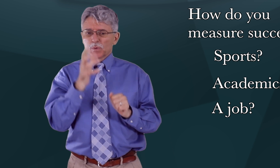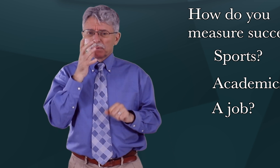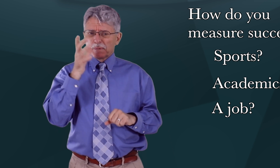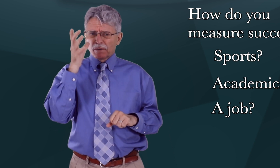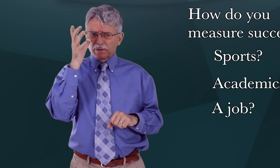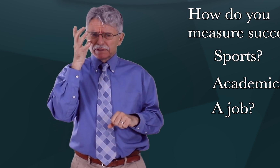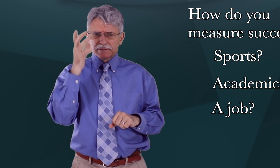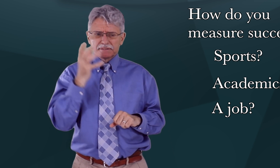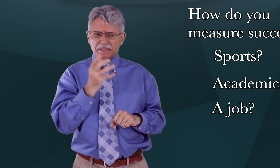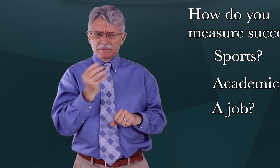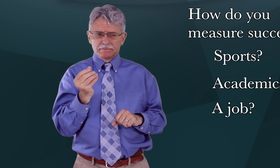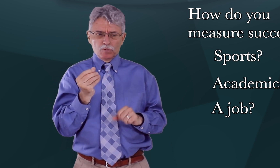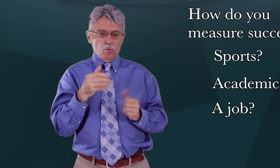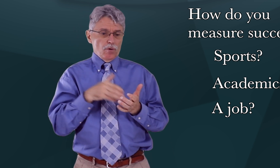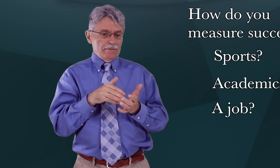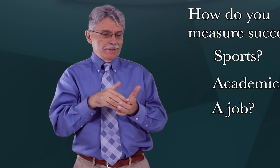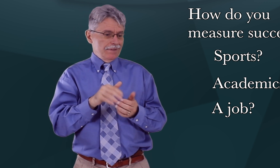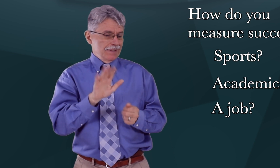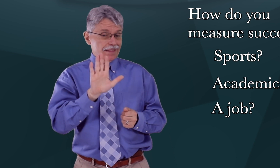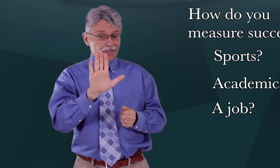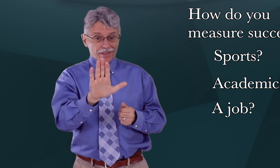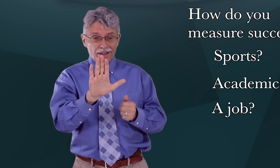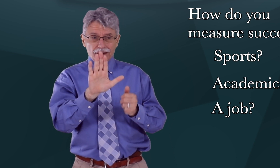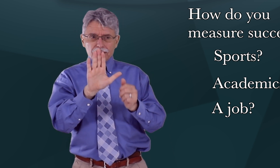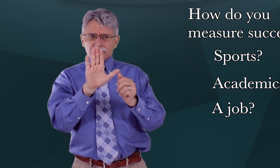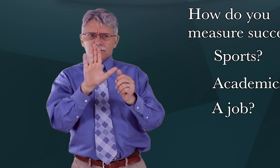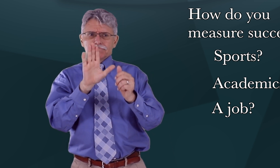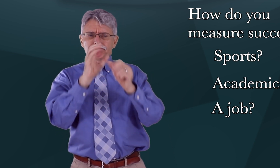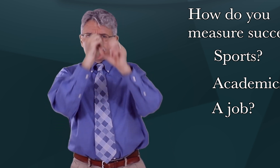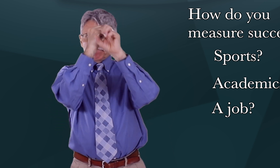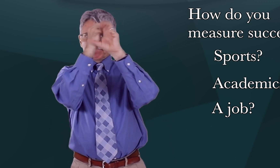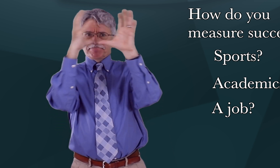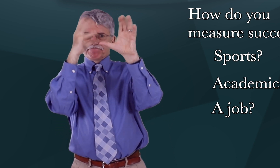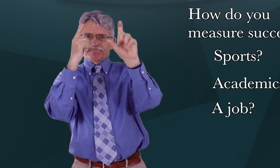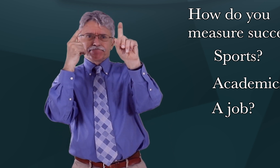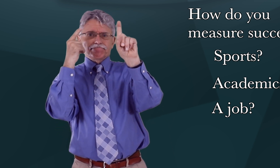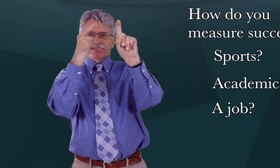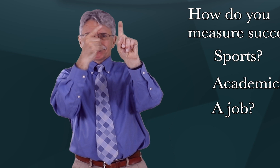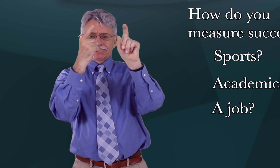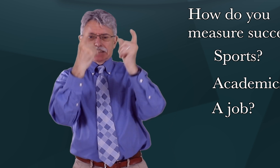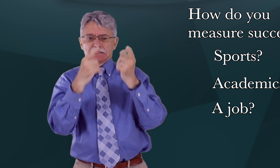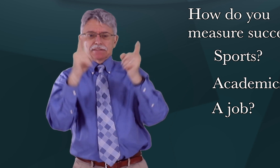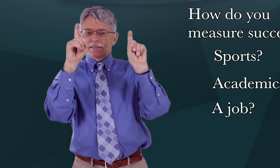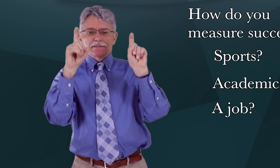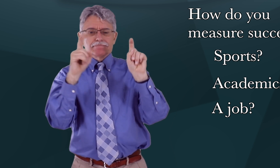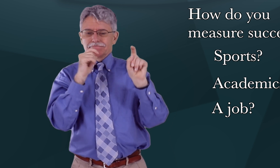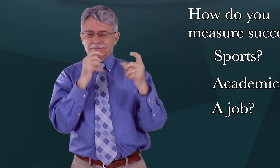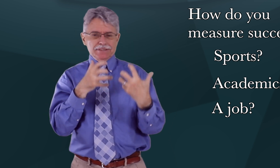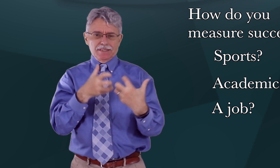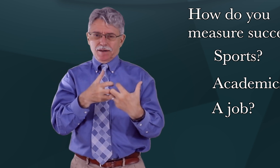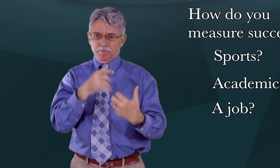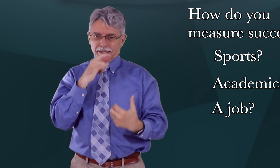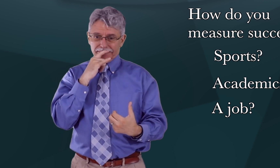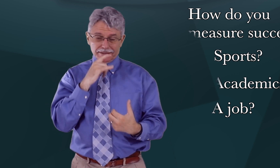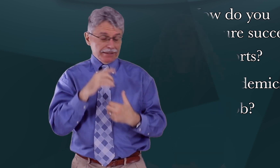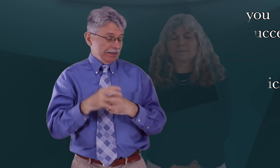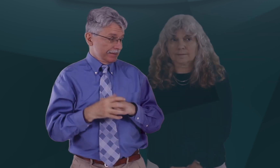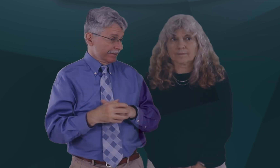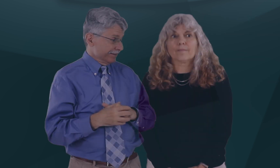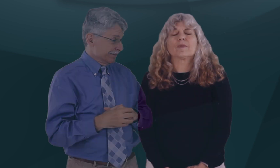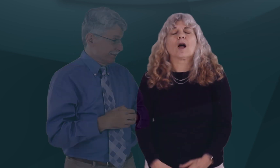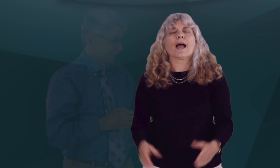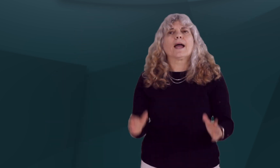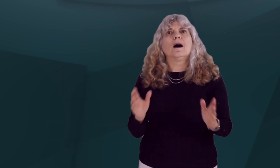When we work with parents -- and often their goals of success really don't match the child's.